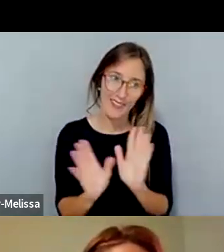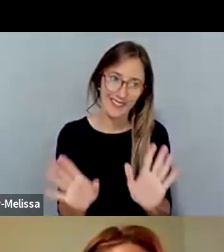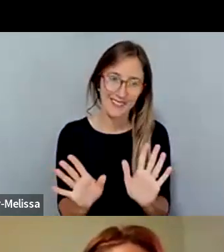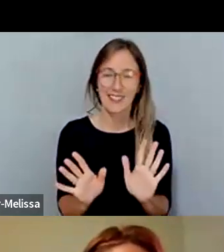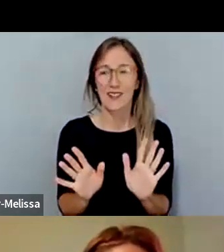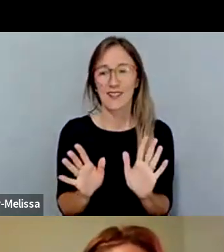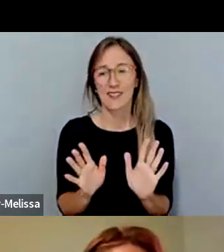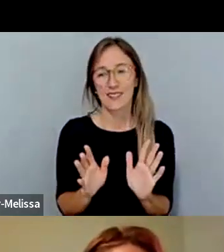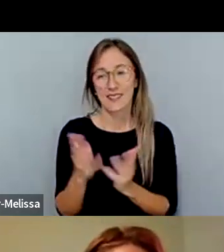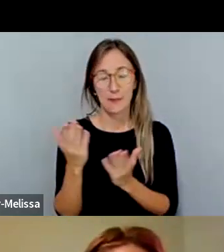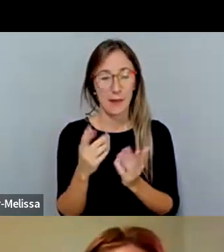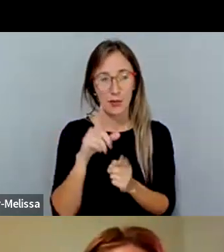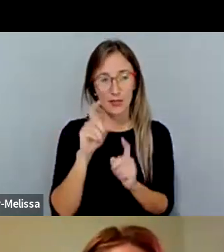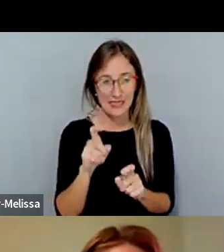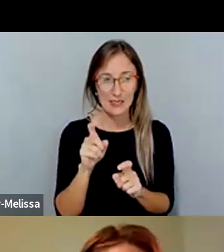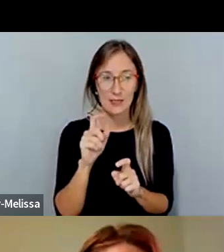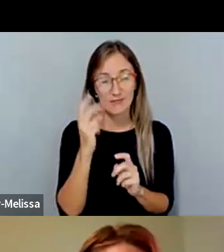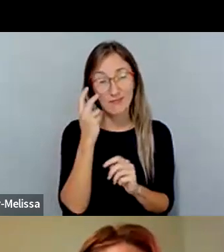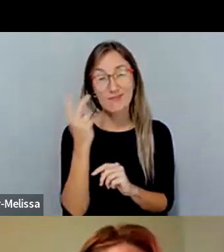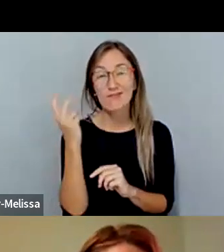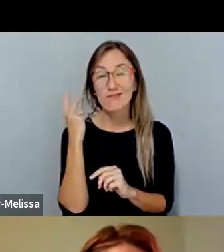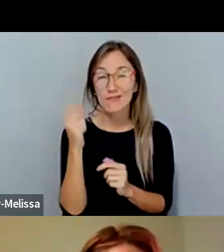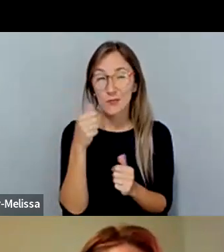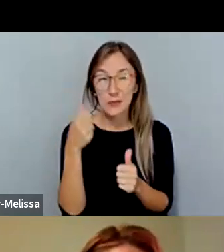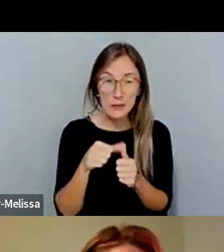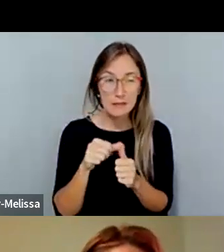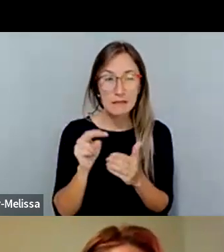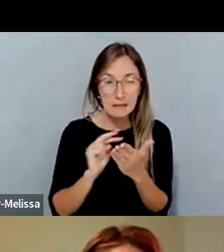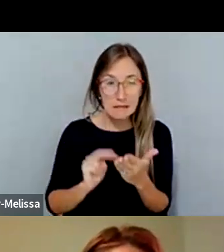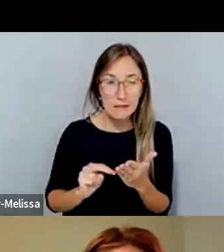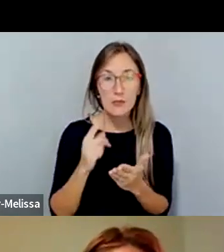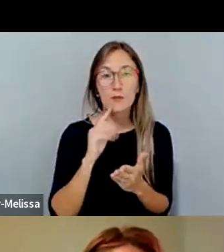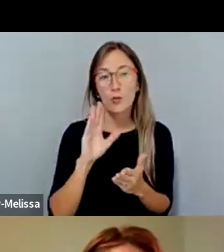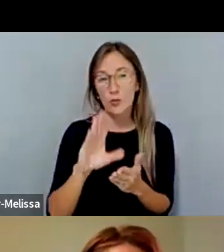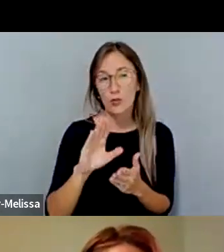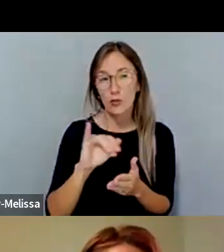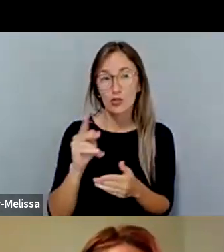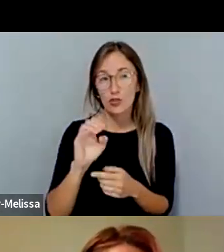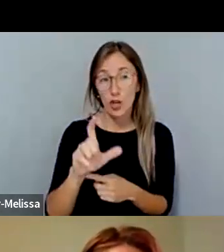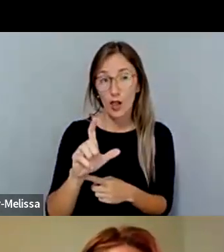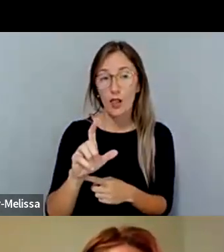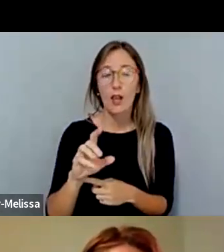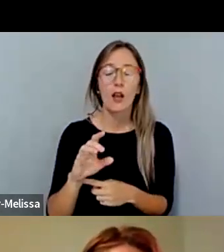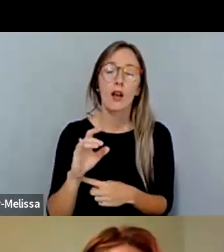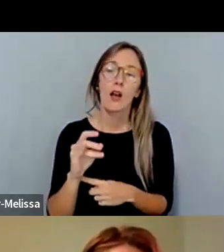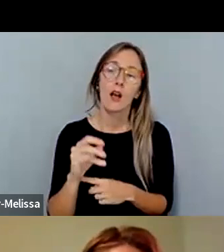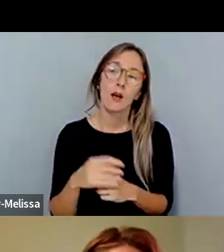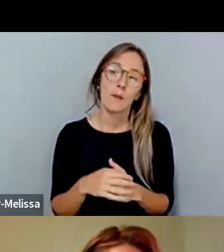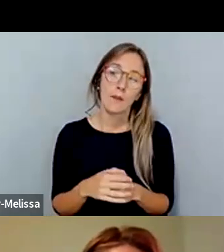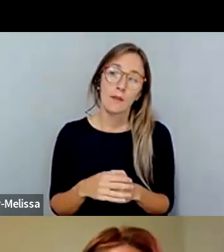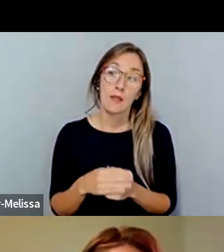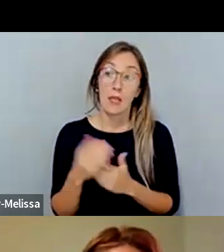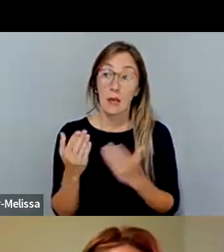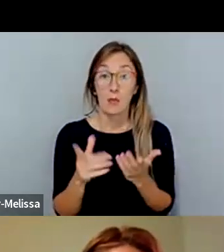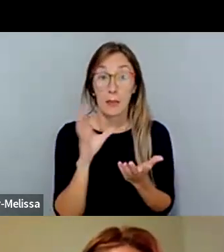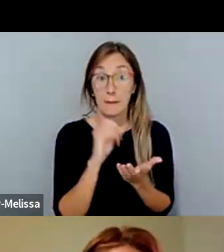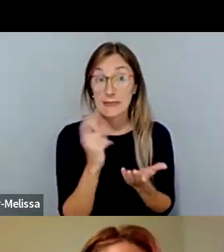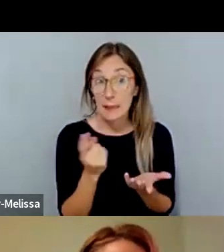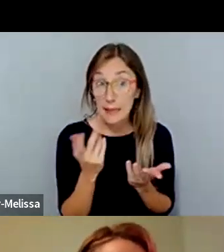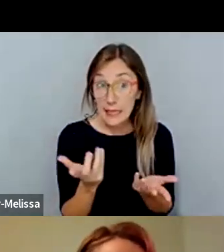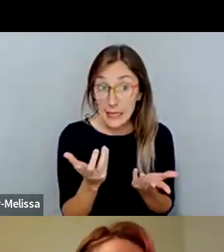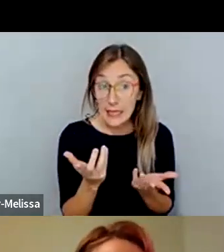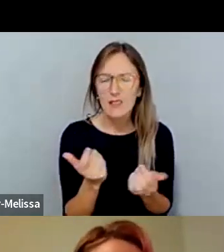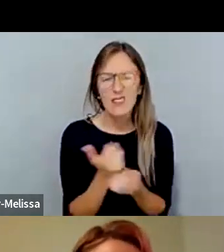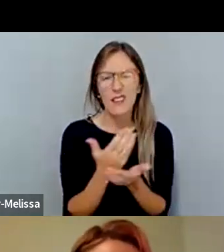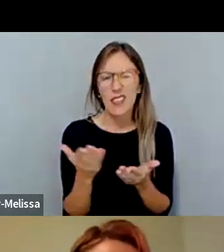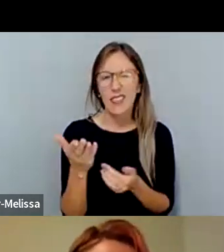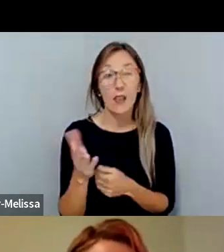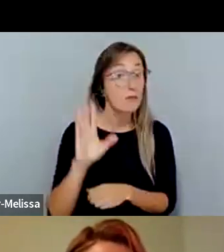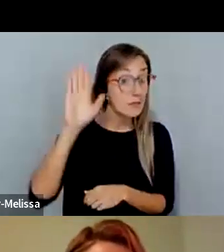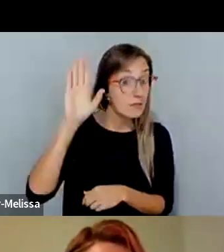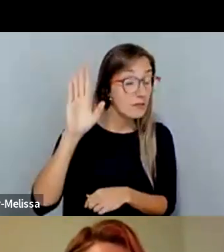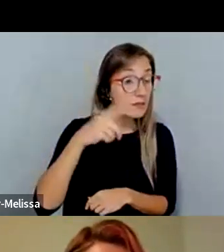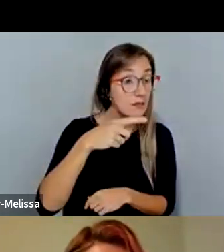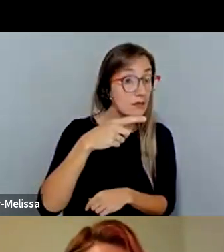are little things here and there that are not the same. All of it will be